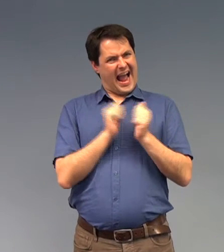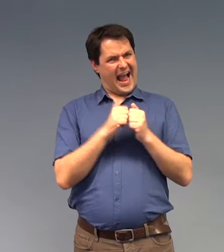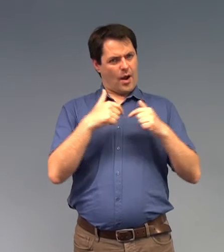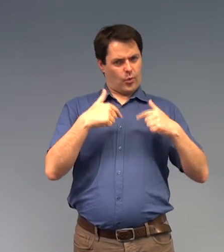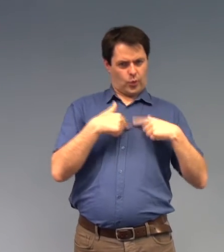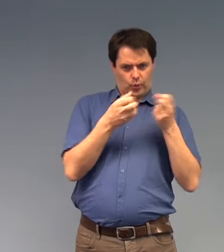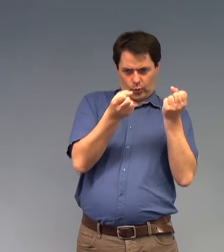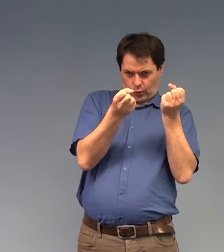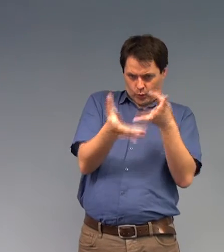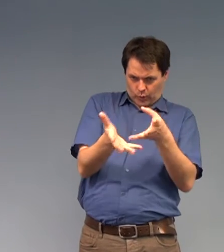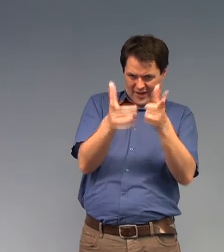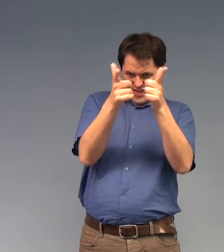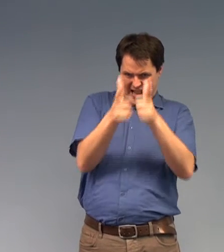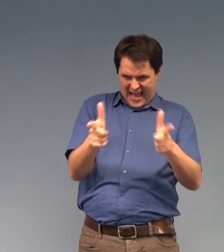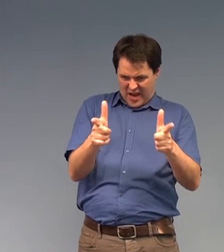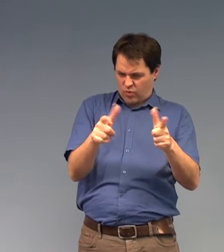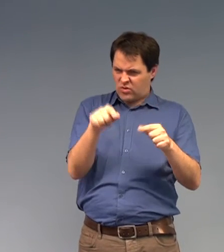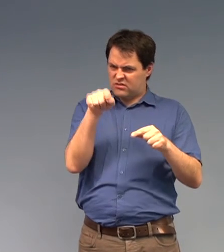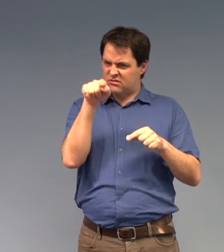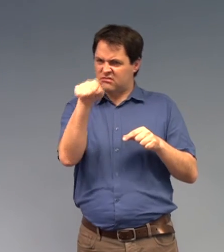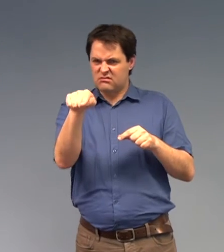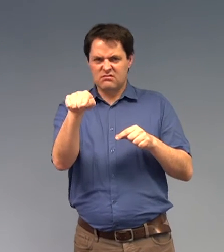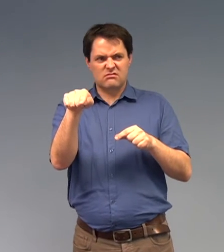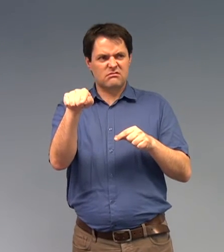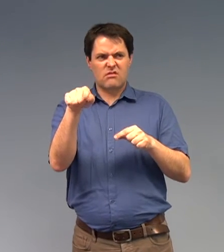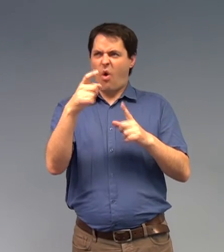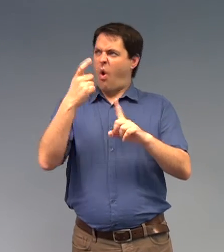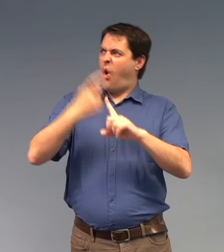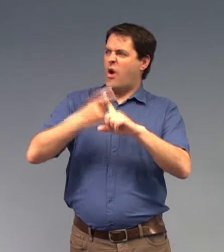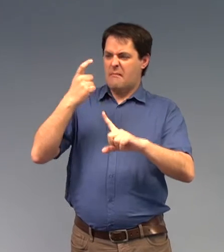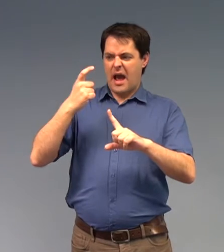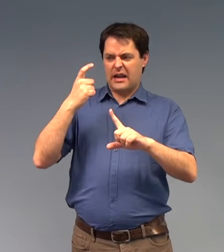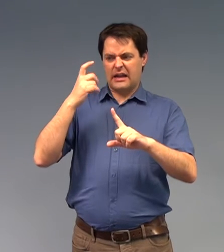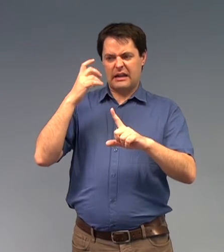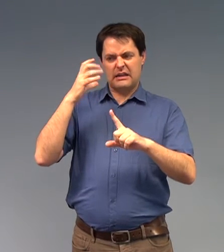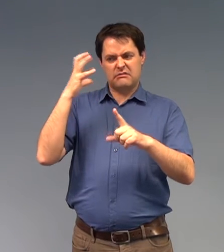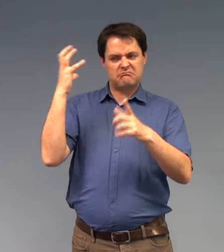But it specifically is interested in how that happens.